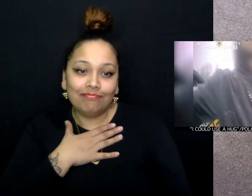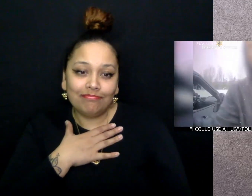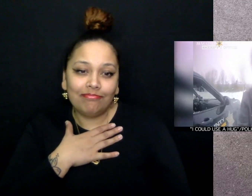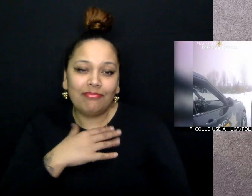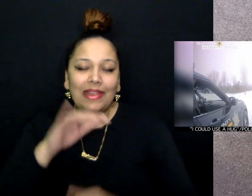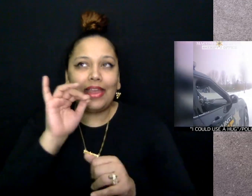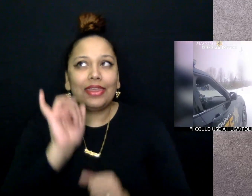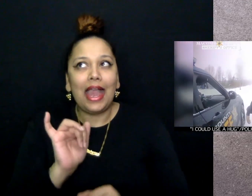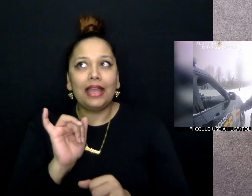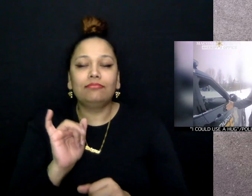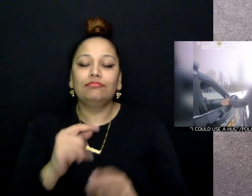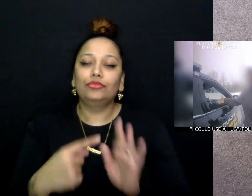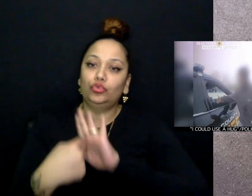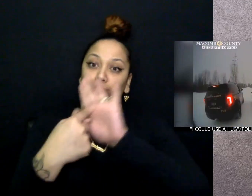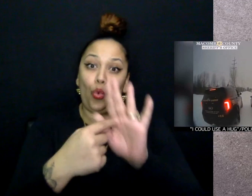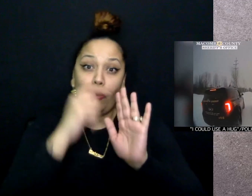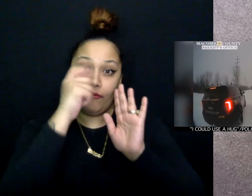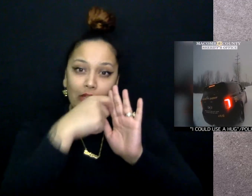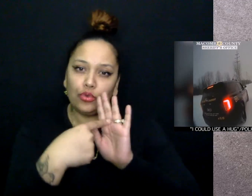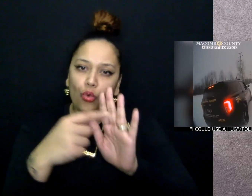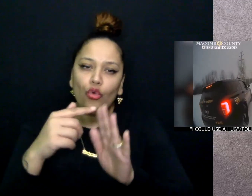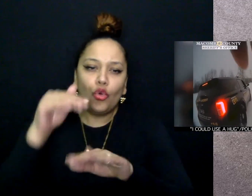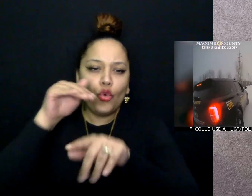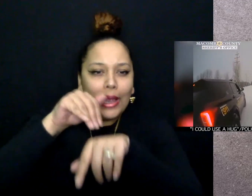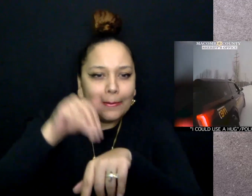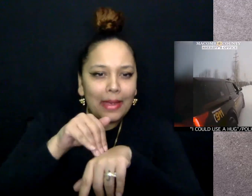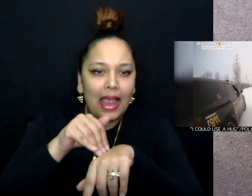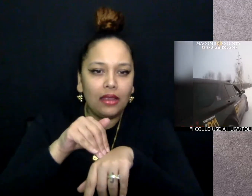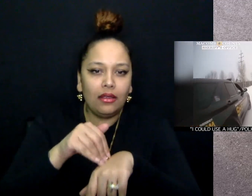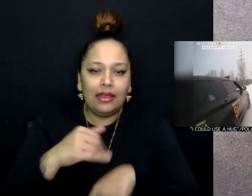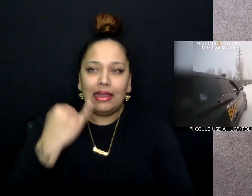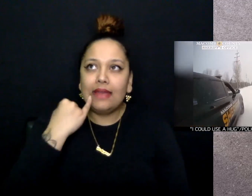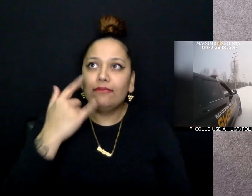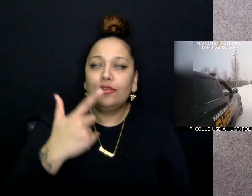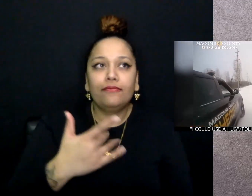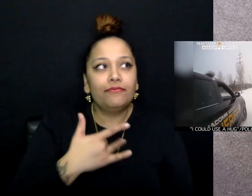Have a great day. And take care of yourself. Stay warm.